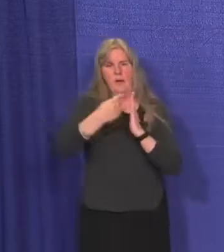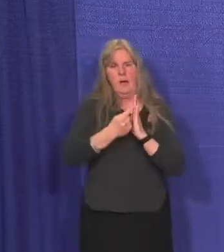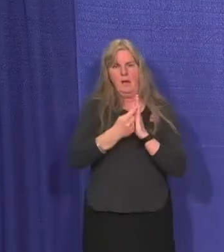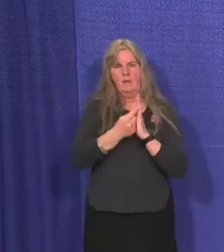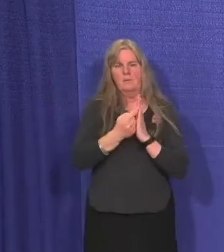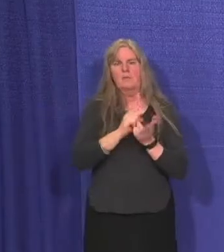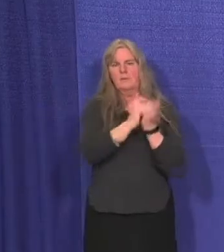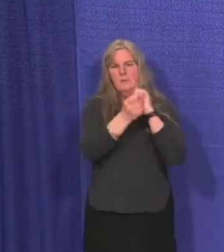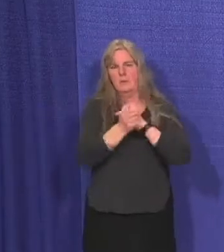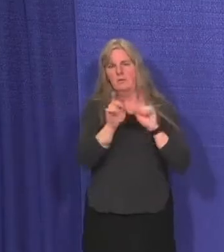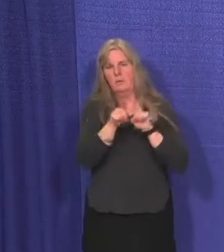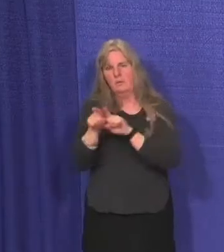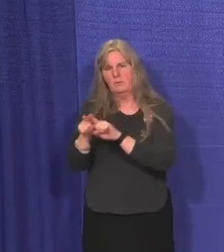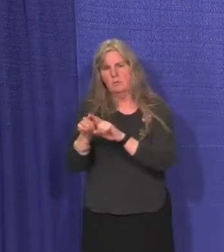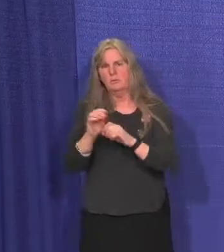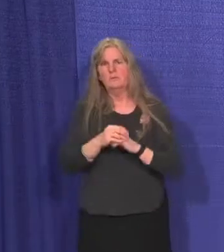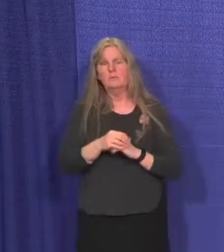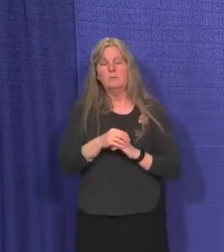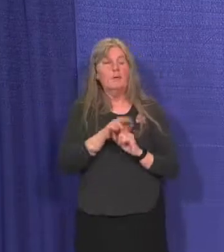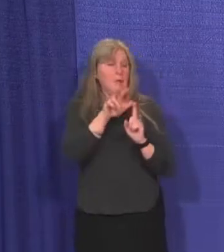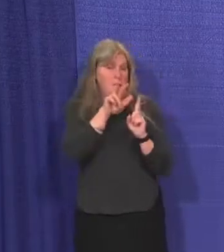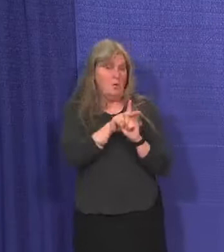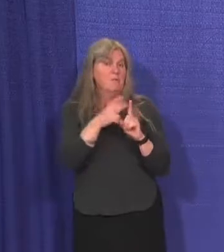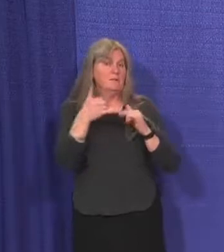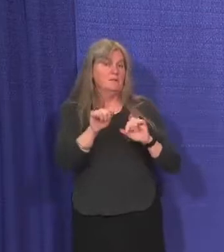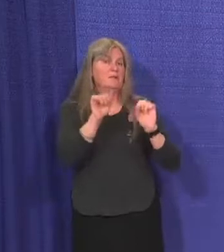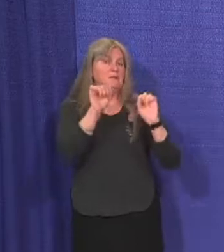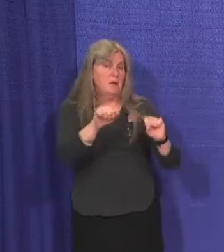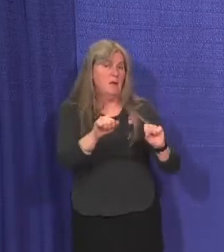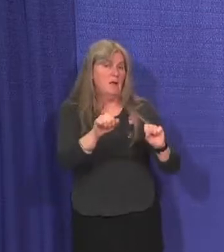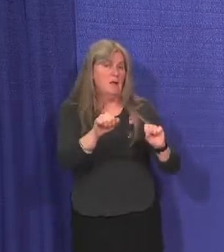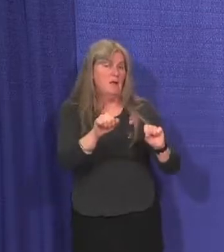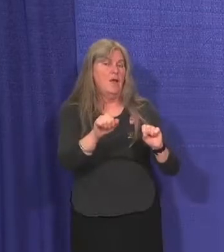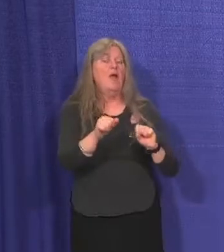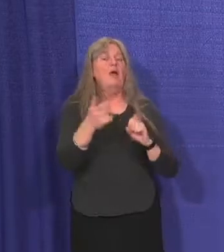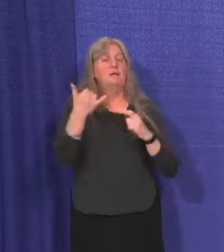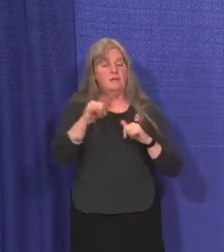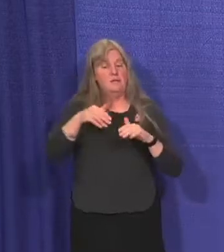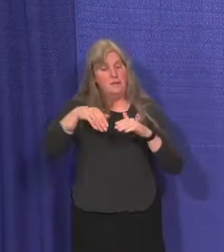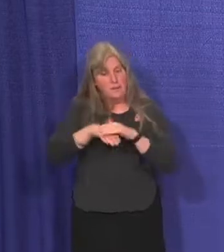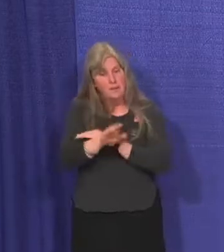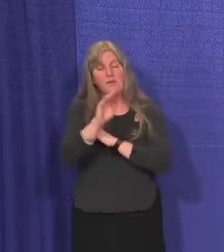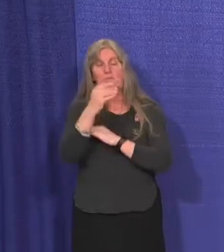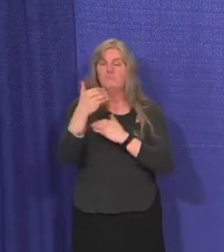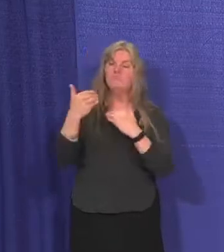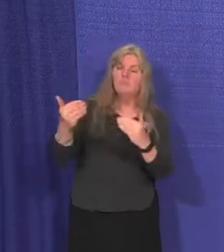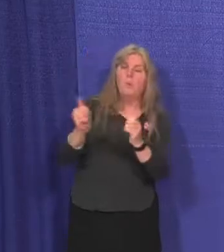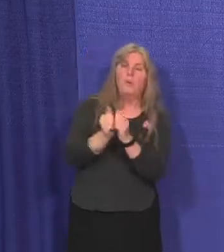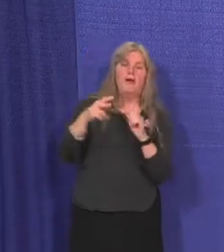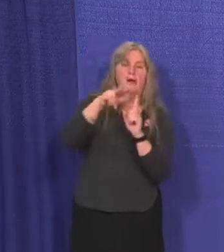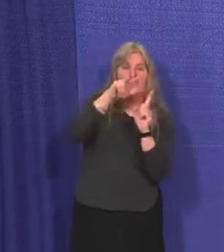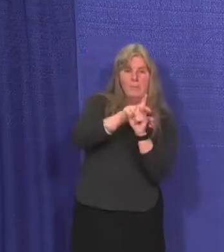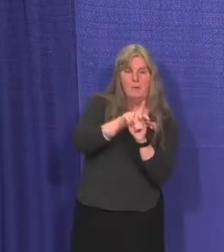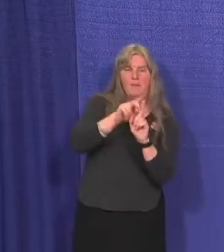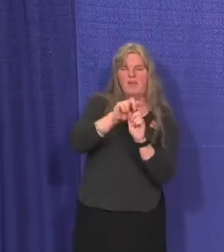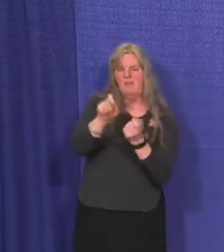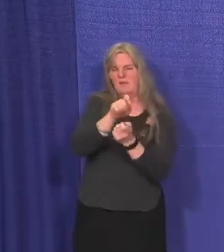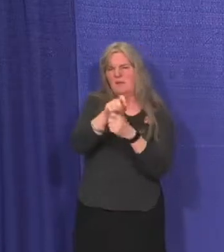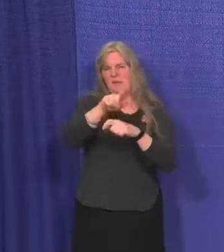centres. The mass clinic in Whitehorse will begin reduced hours beginning next week.